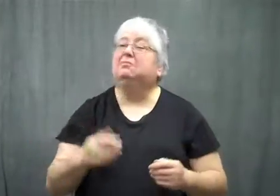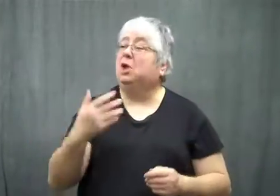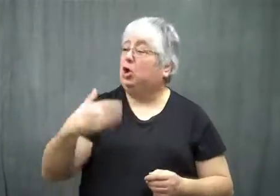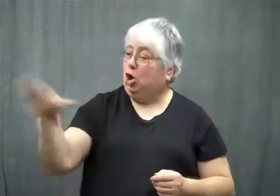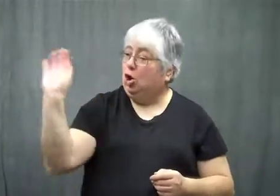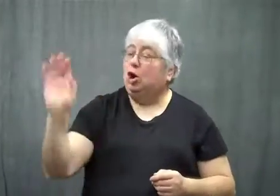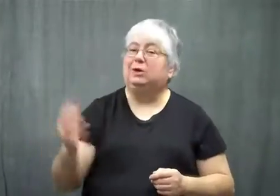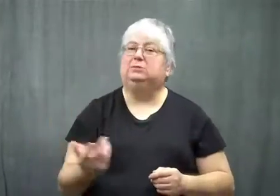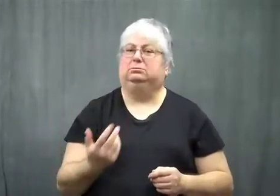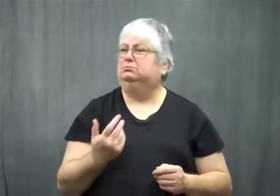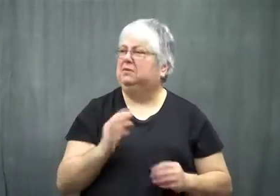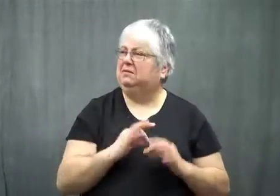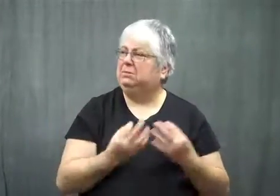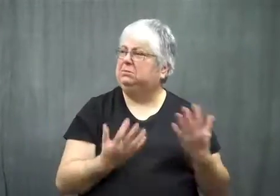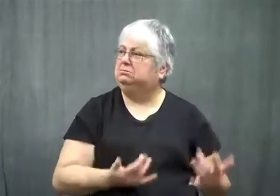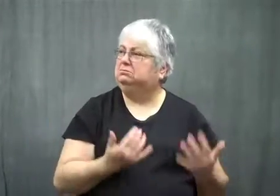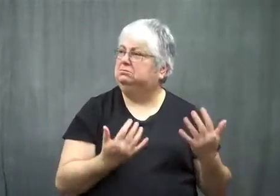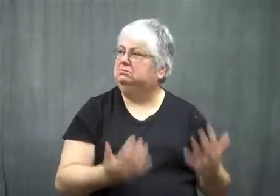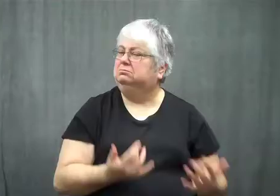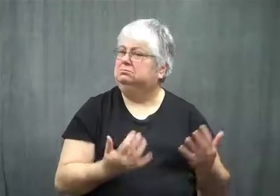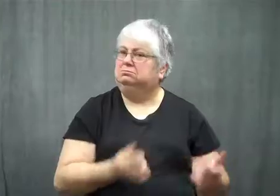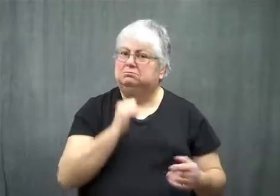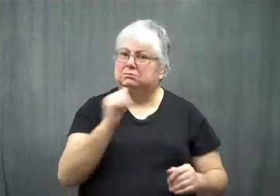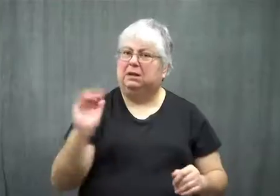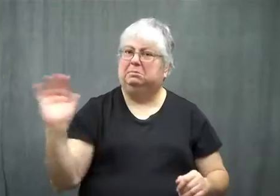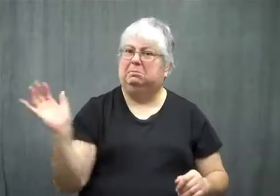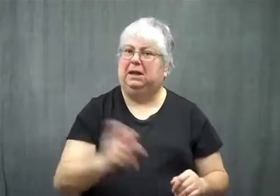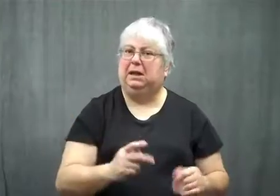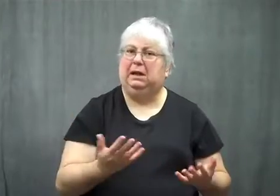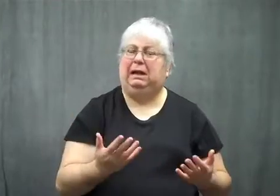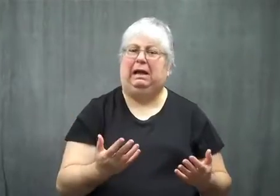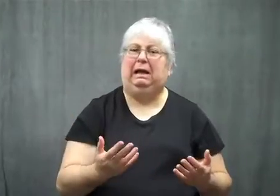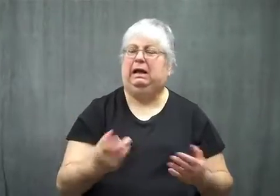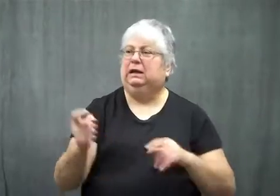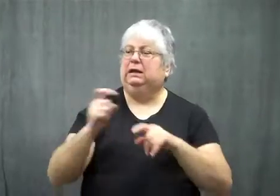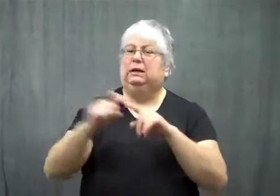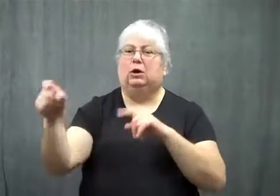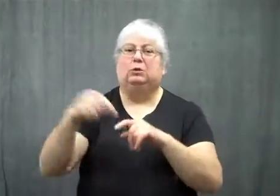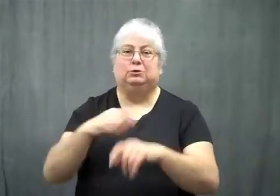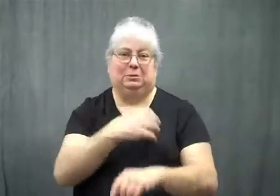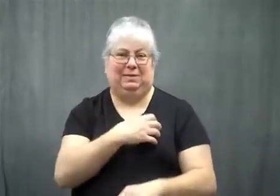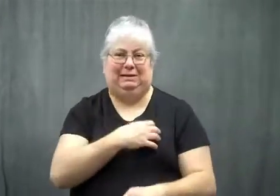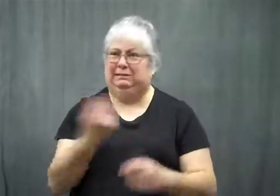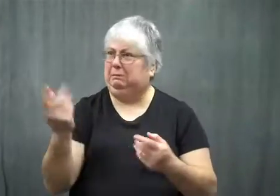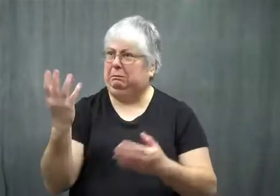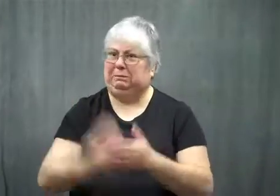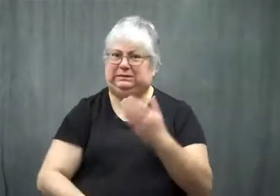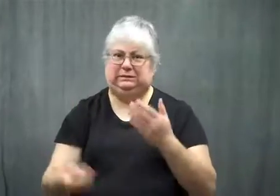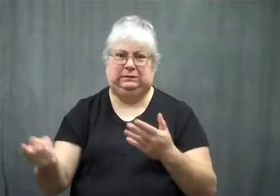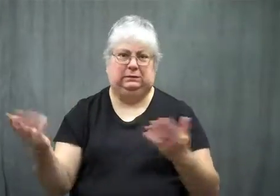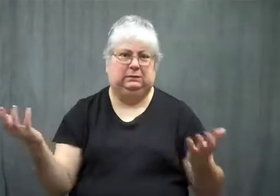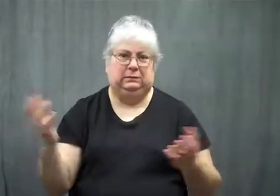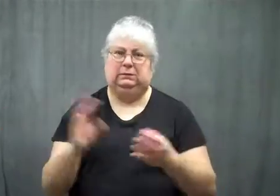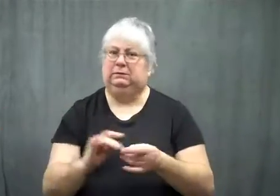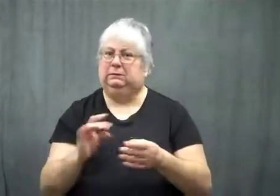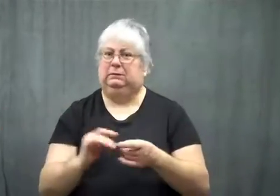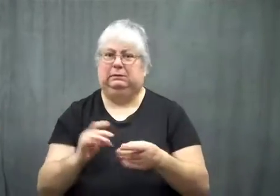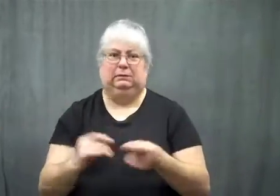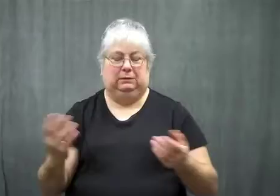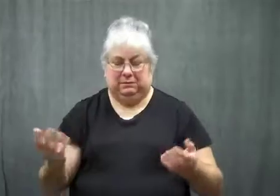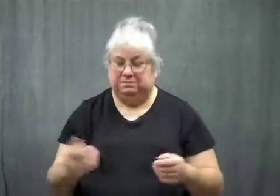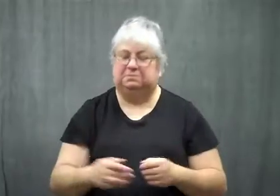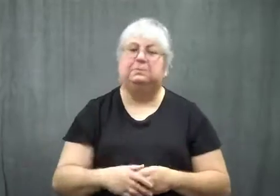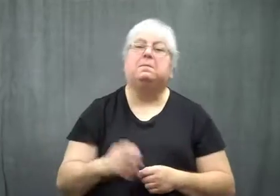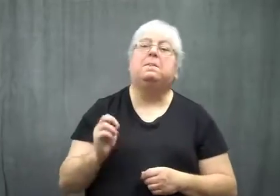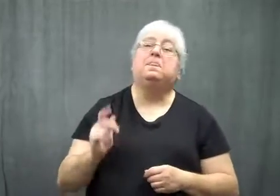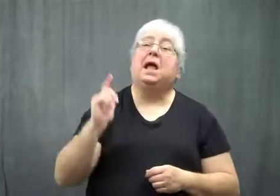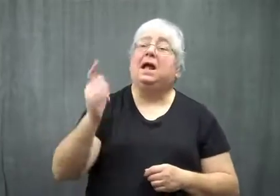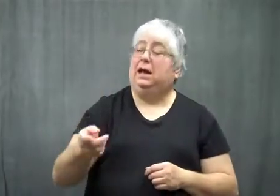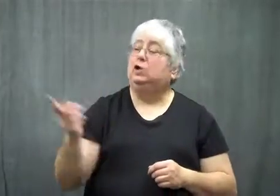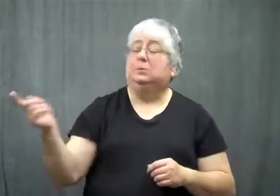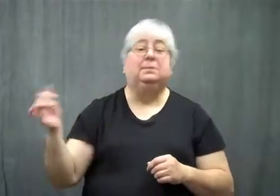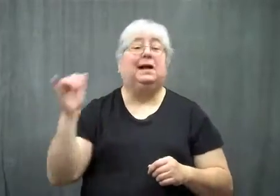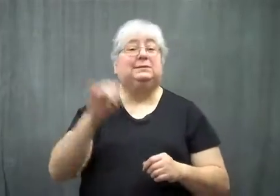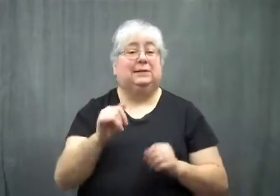When he didn't return after a week, his family reported him missing.